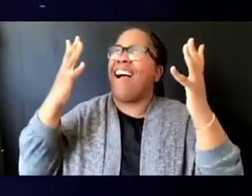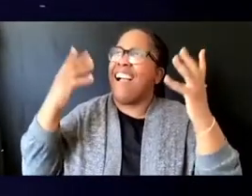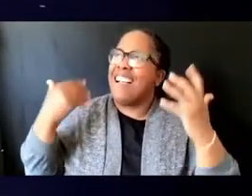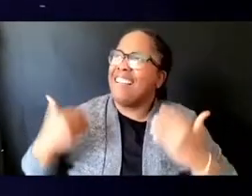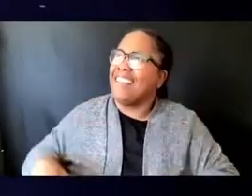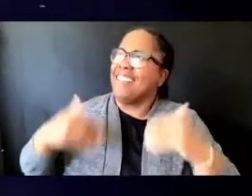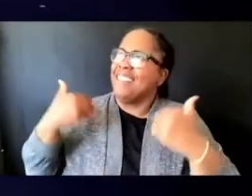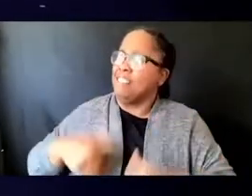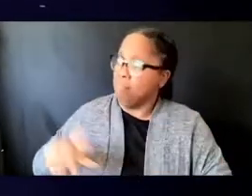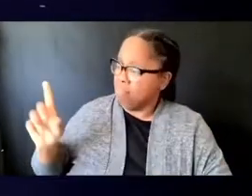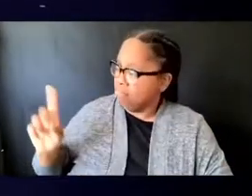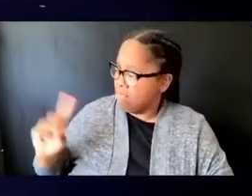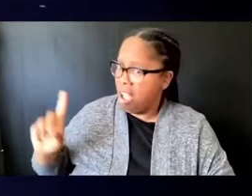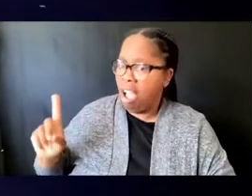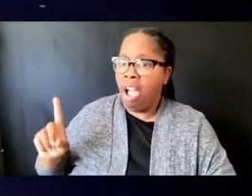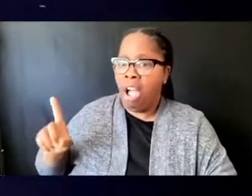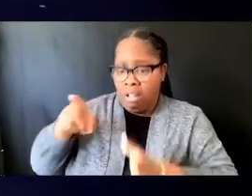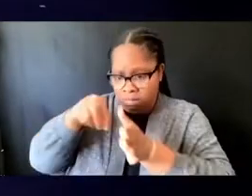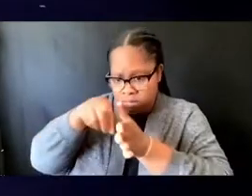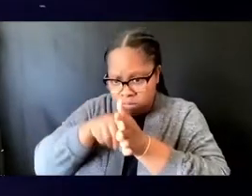I'll fly away